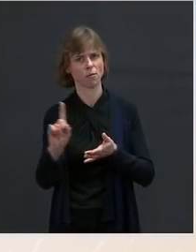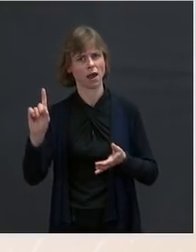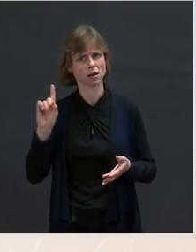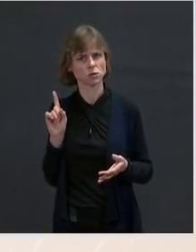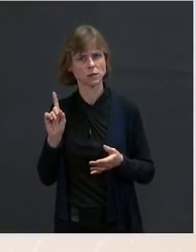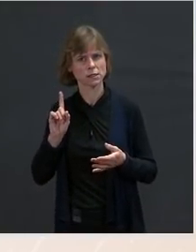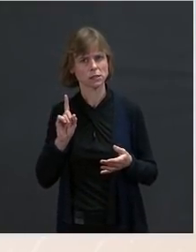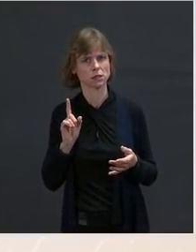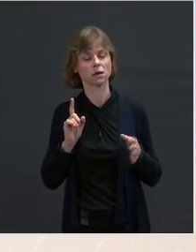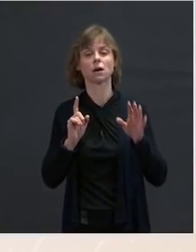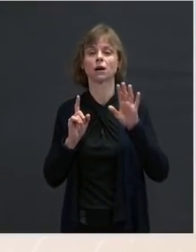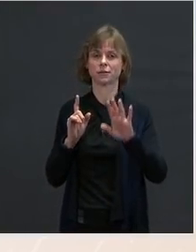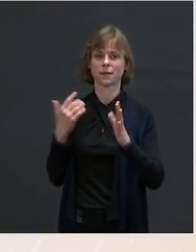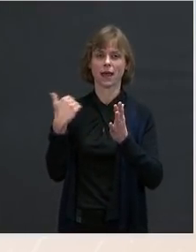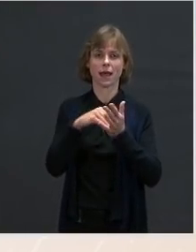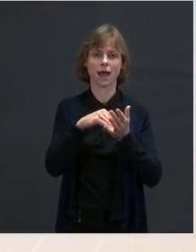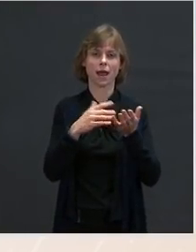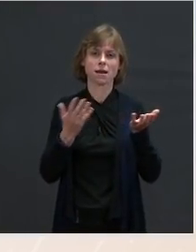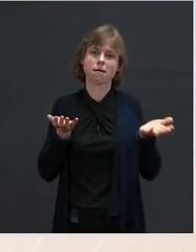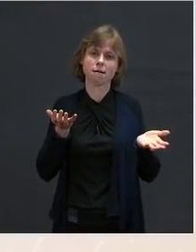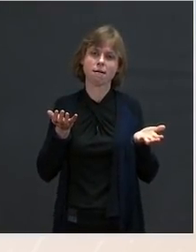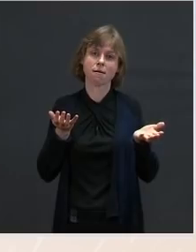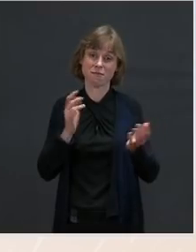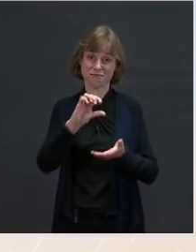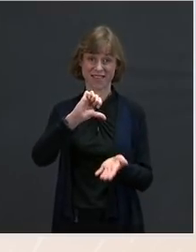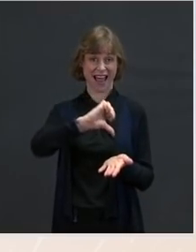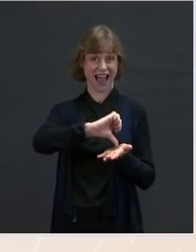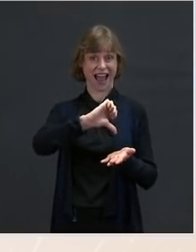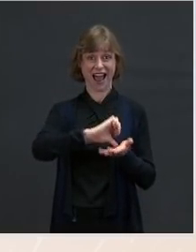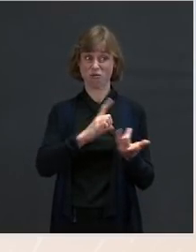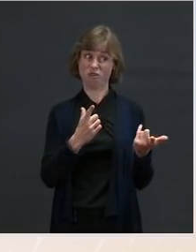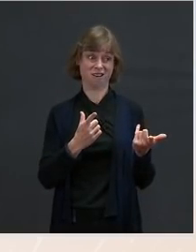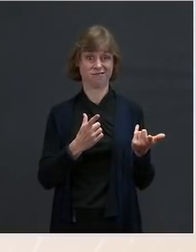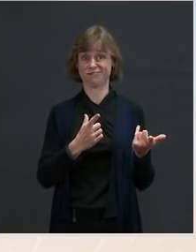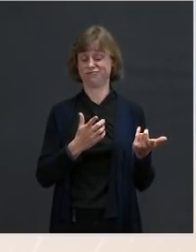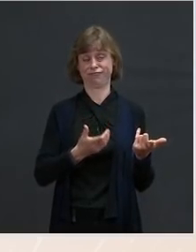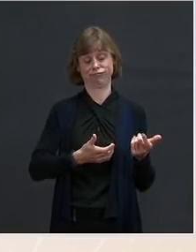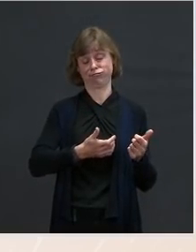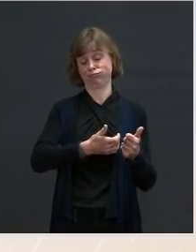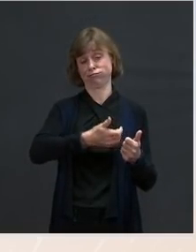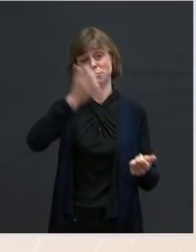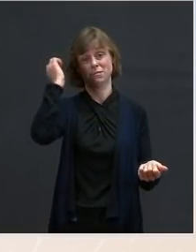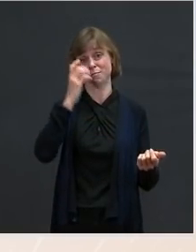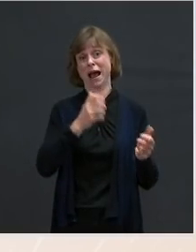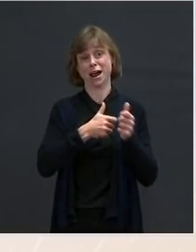Ms. Psaki: Well, again, Jeff, you know, Iran is a long way from compliance, and that hasn't changed. I said that last week,